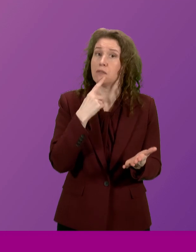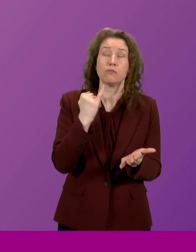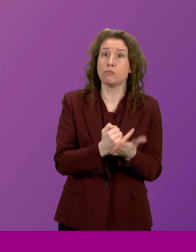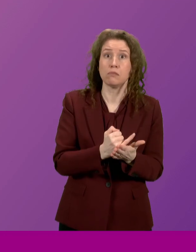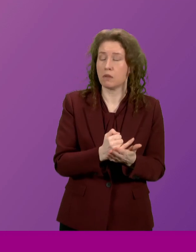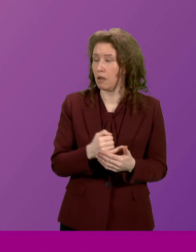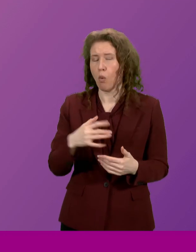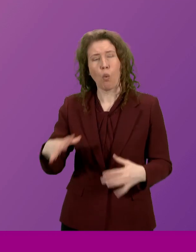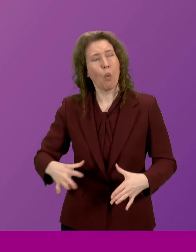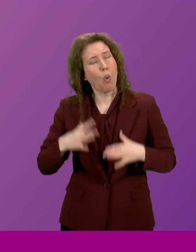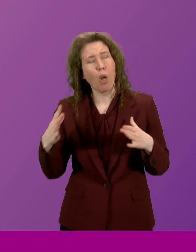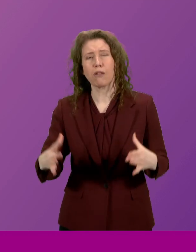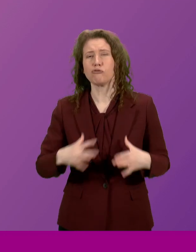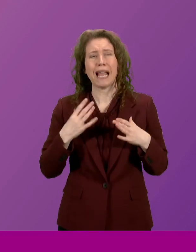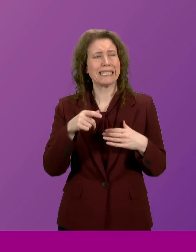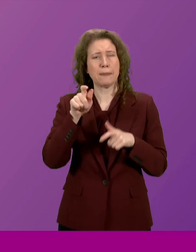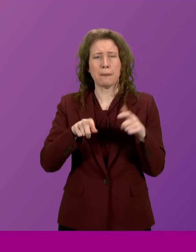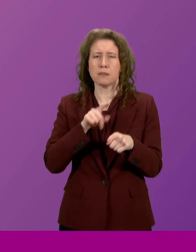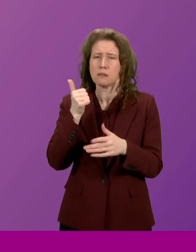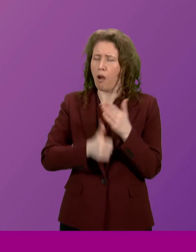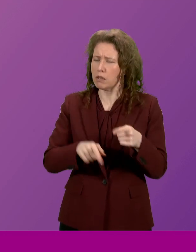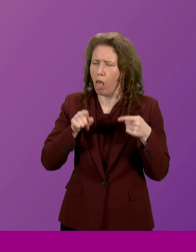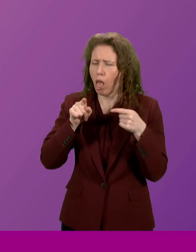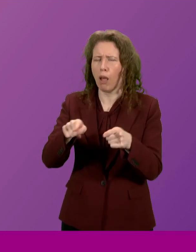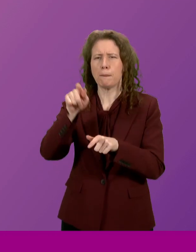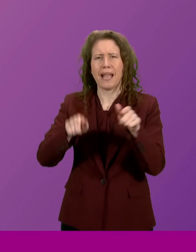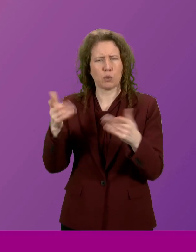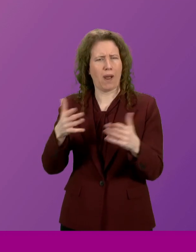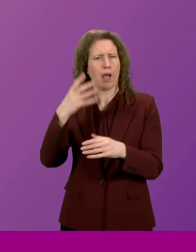already started to target patients outside the Queen Elizabeth university hospital in Glasgow,